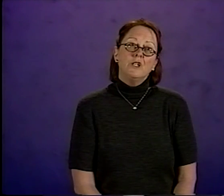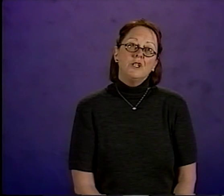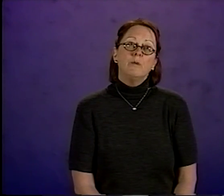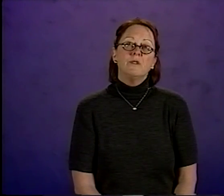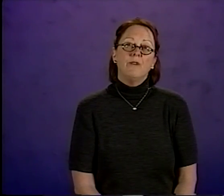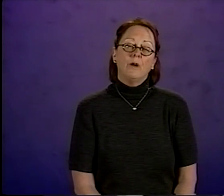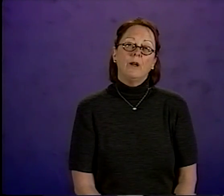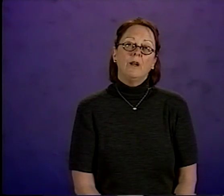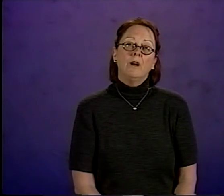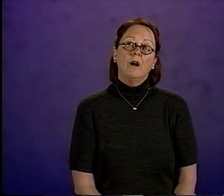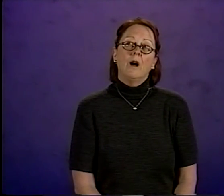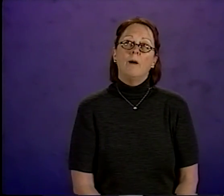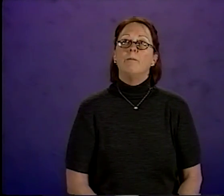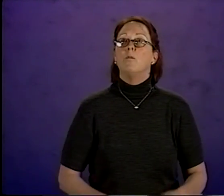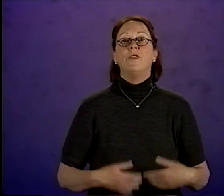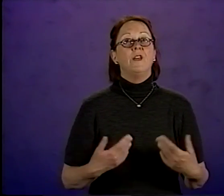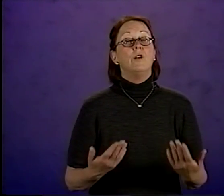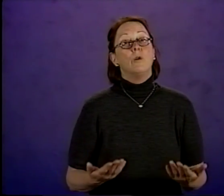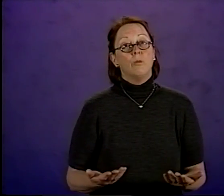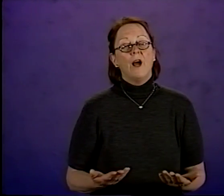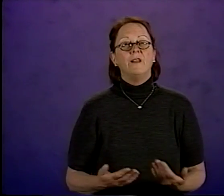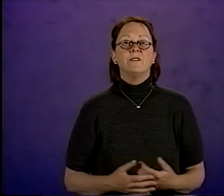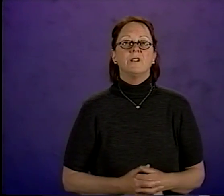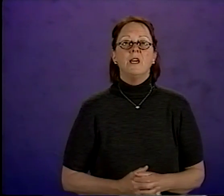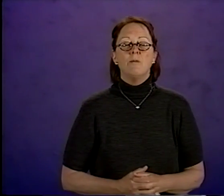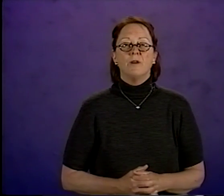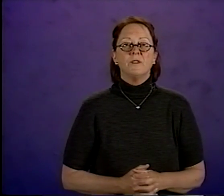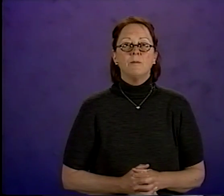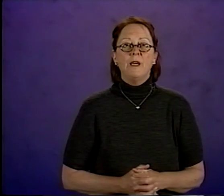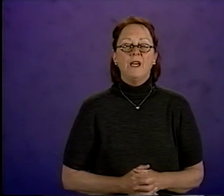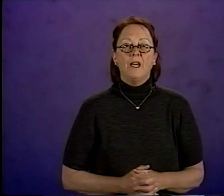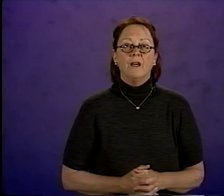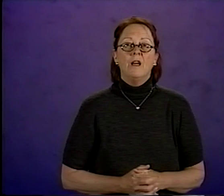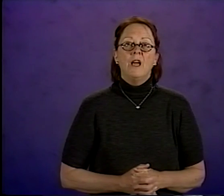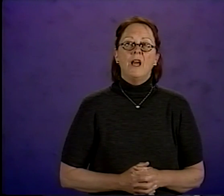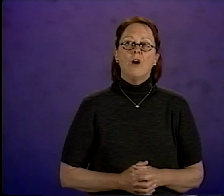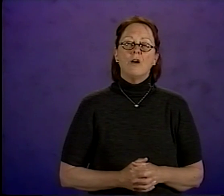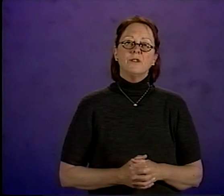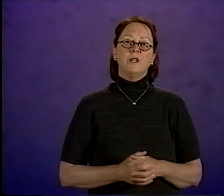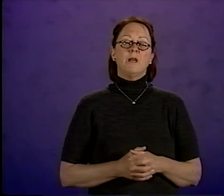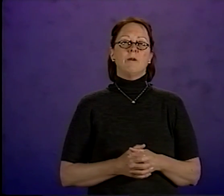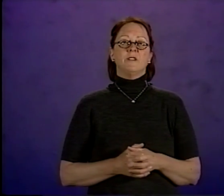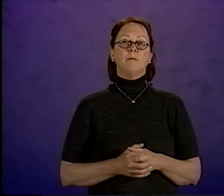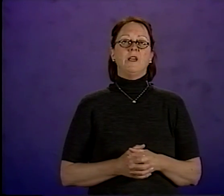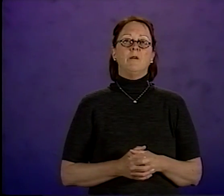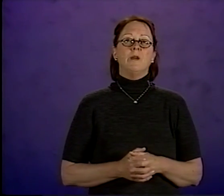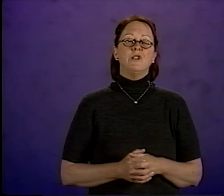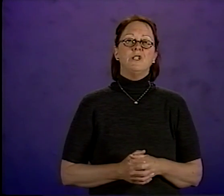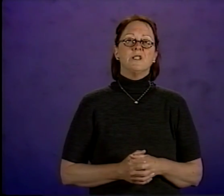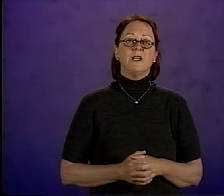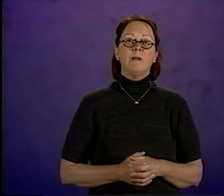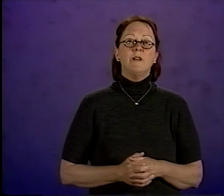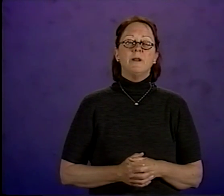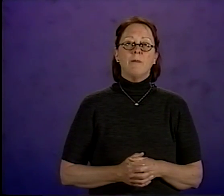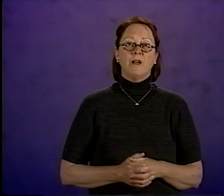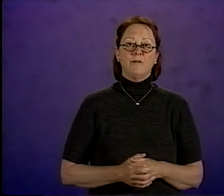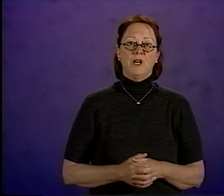she was very and within her rights to keep on speaking and also to keep on thinking because she has a limited amount of time